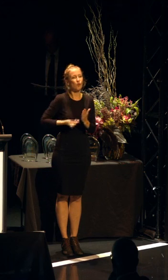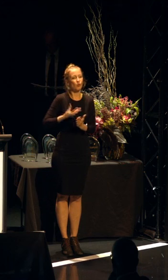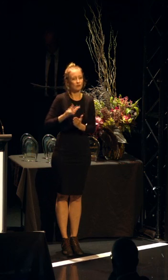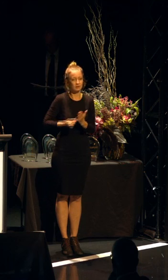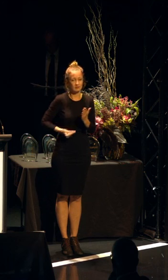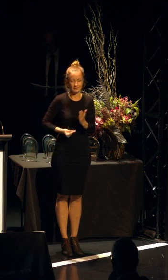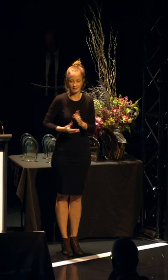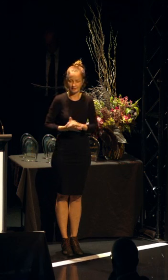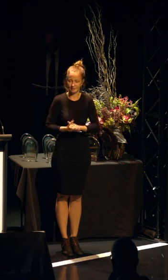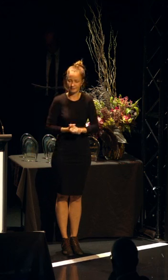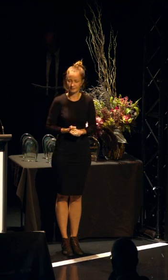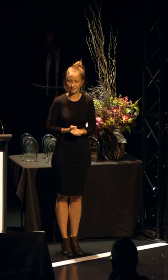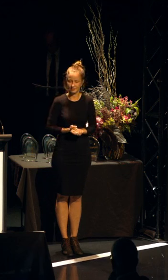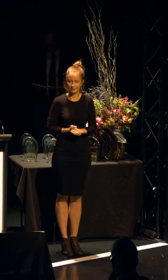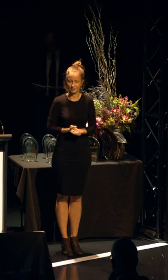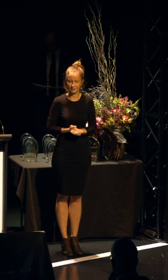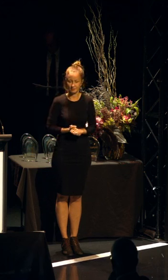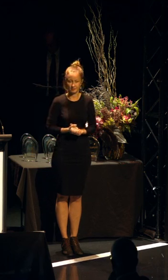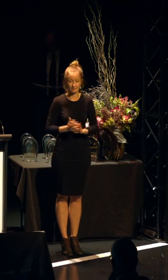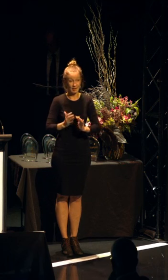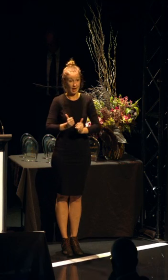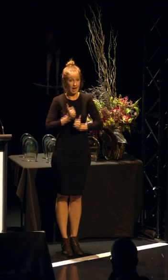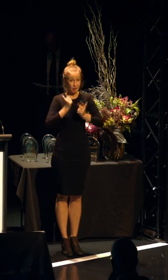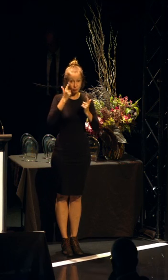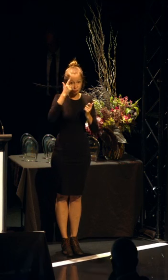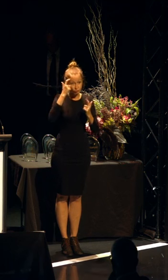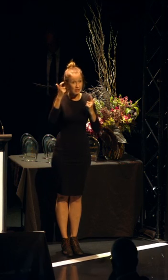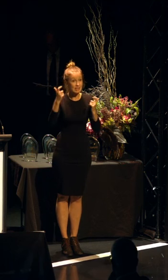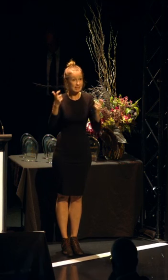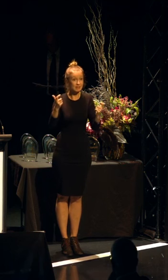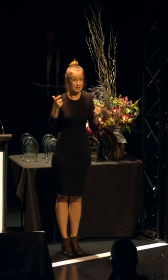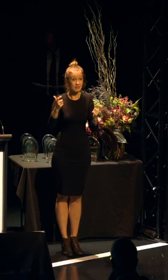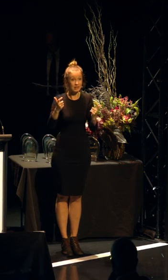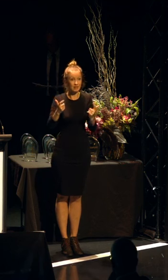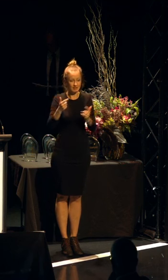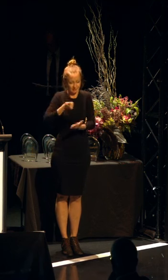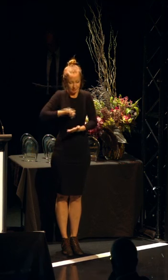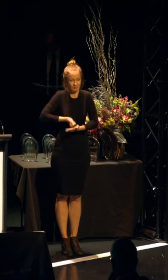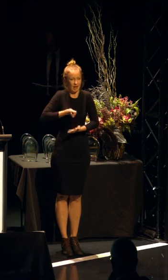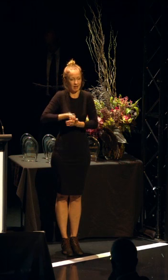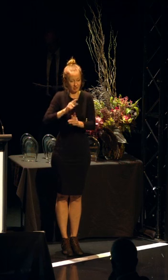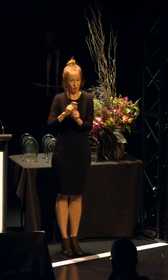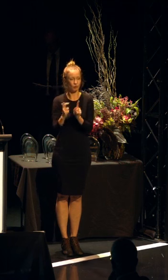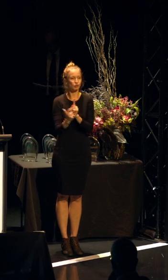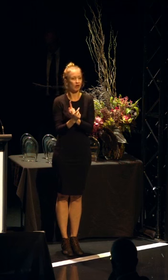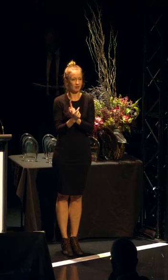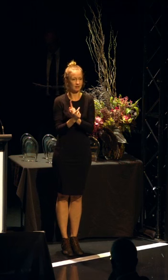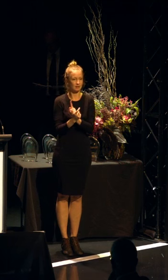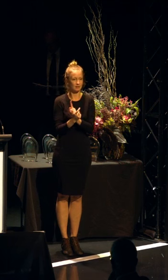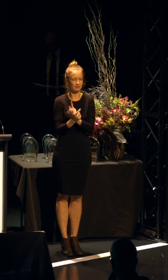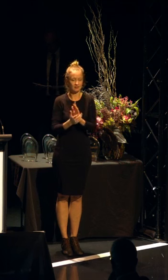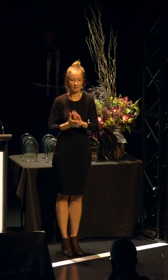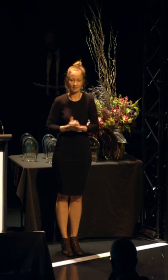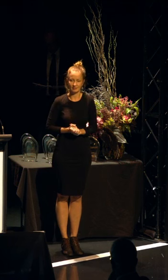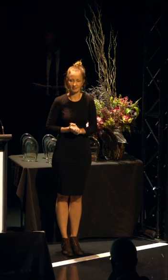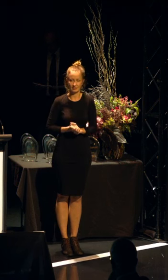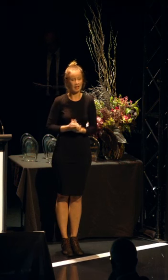The ground spring of our creativity and inspiration for our arts. Tonight, we recognise what art does